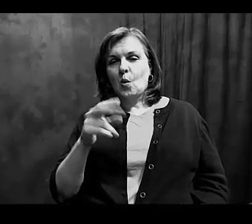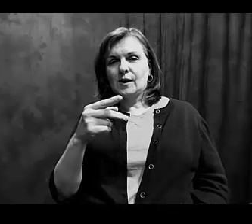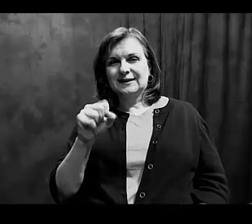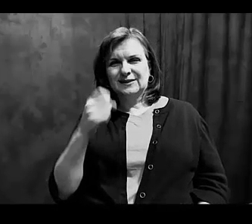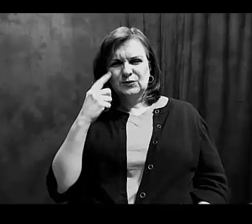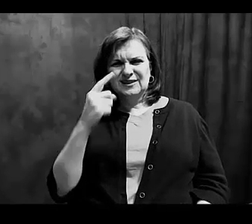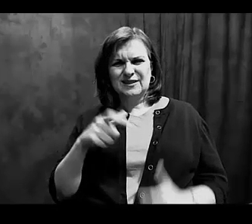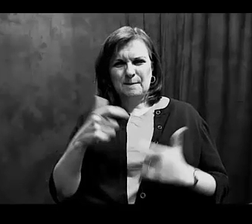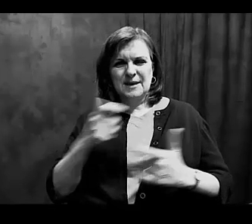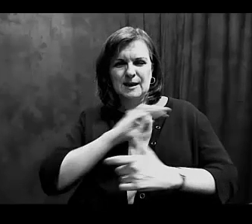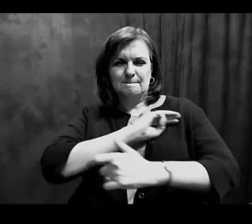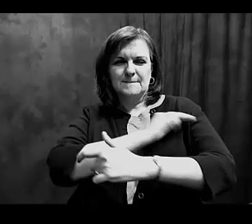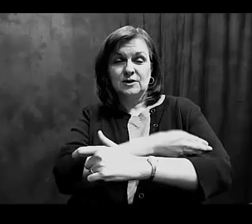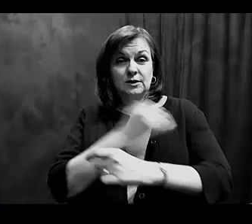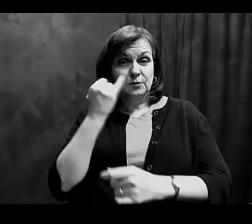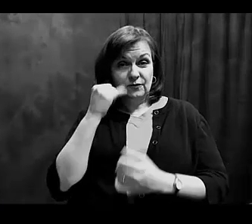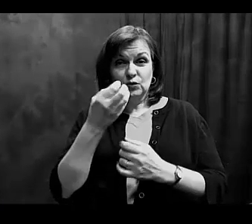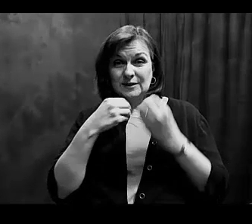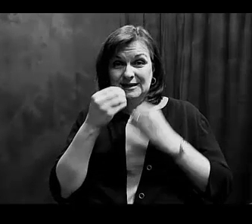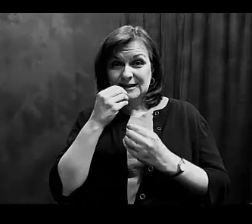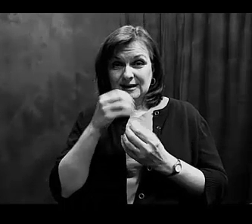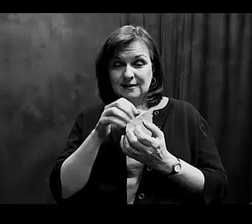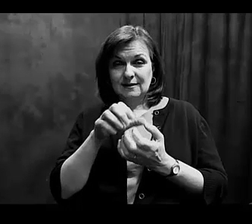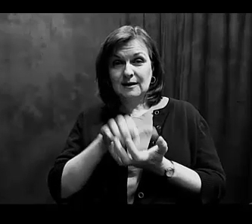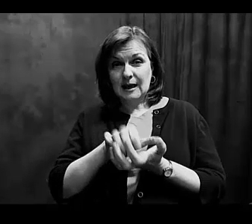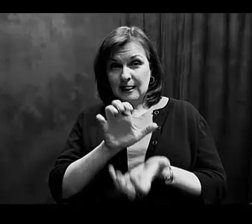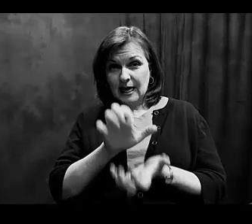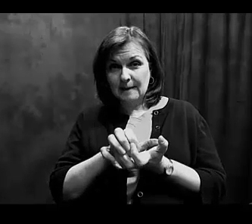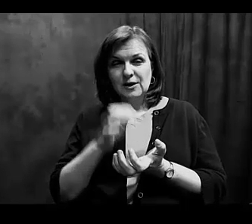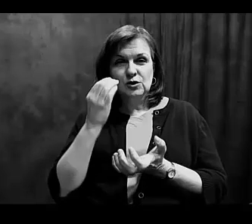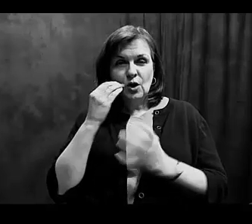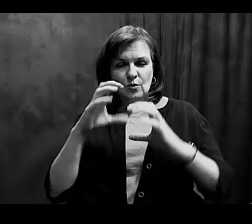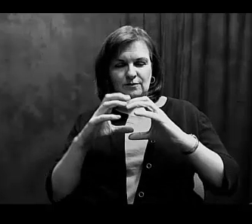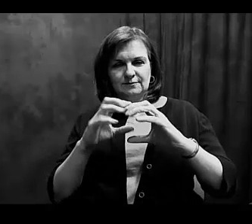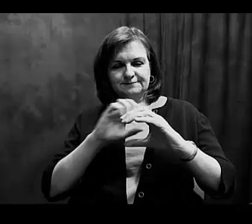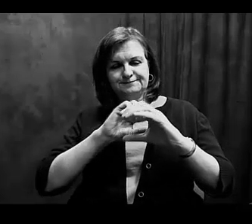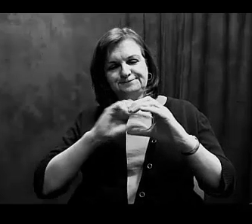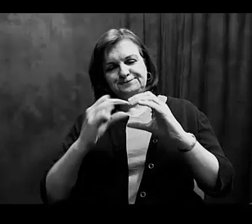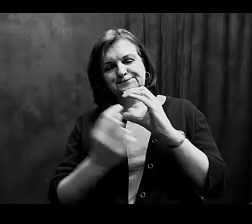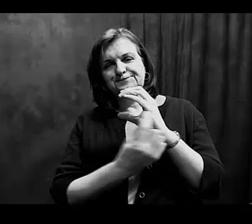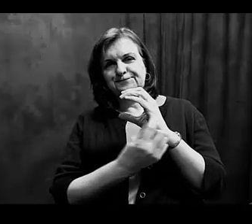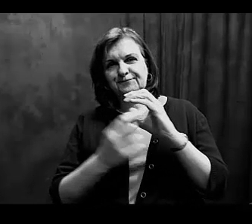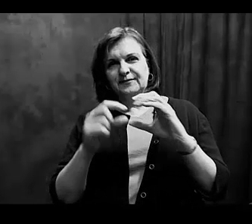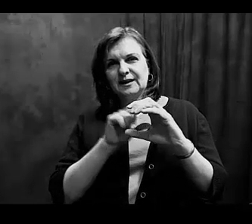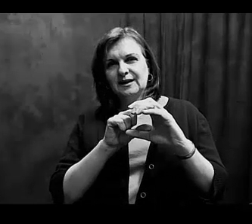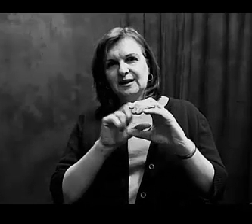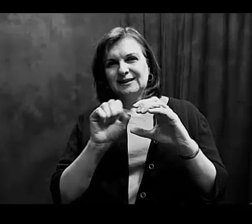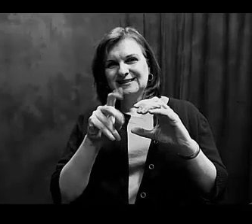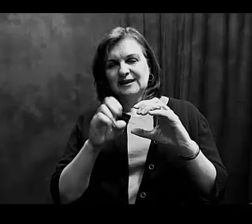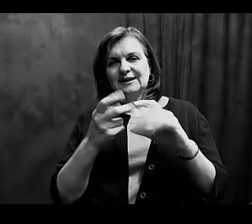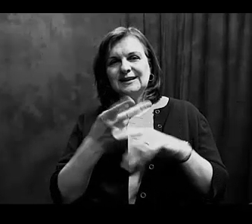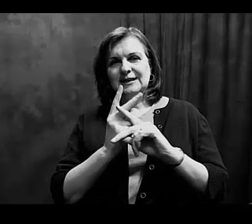we see these big muscles and for those of you that have eaten a clam, you know these muscles sit on the sides